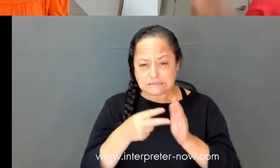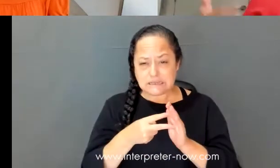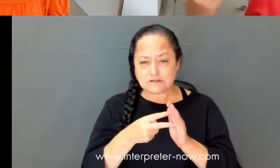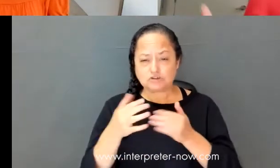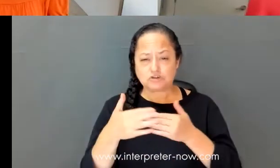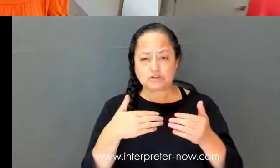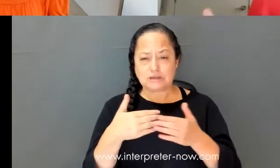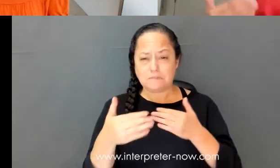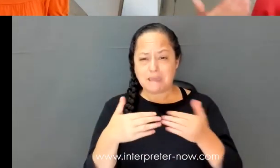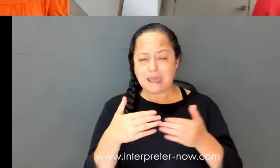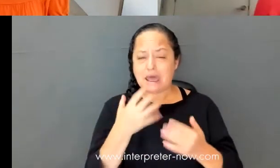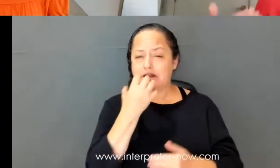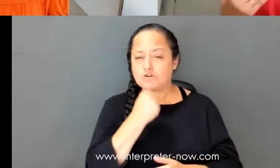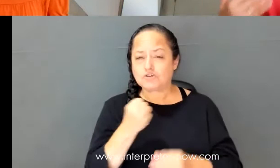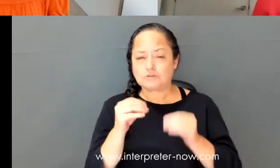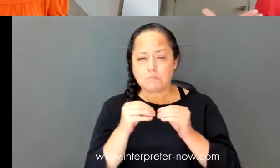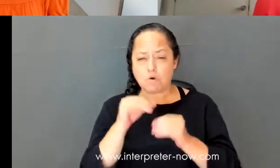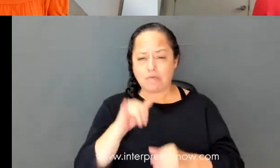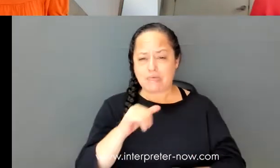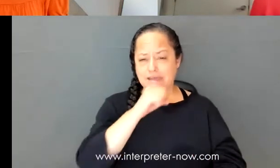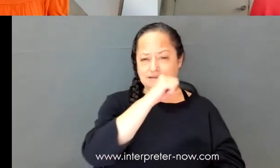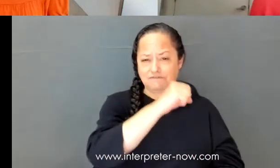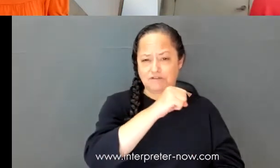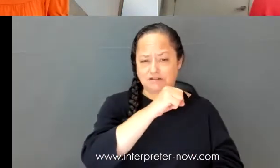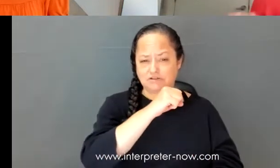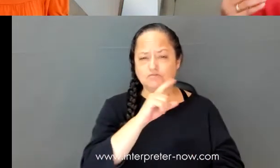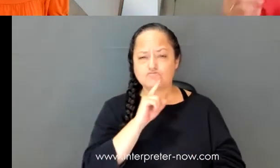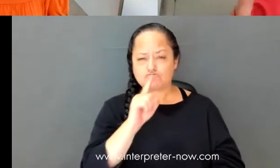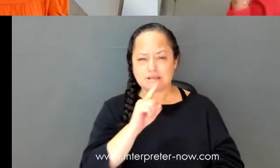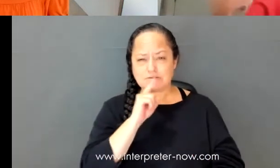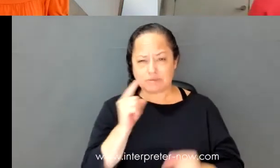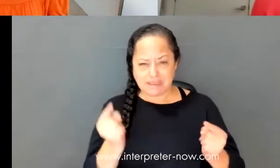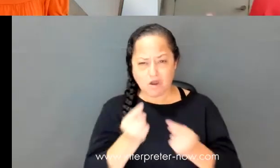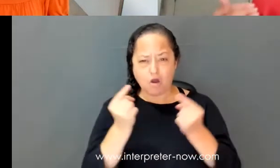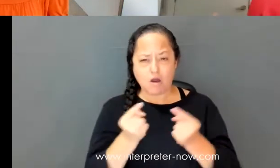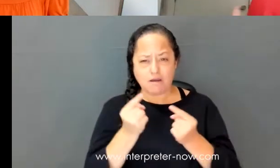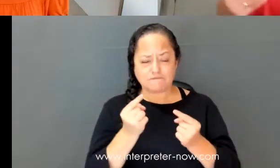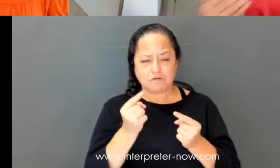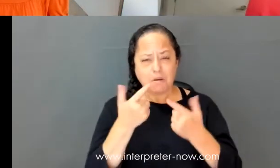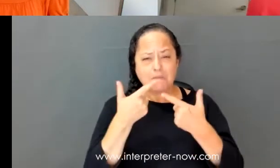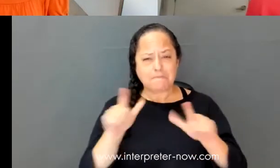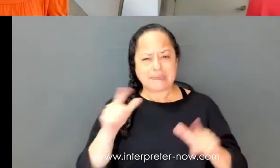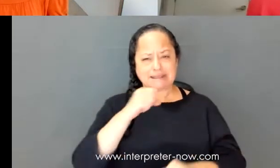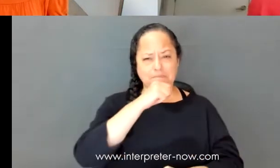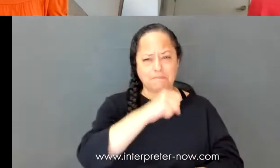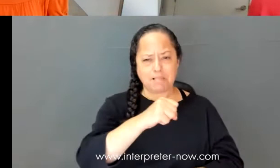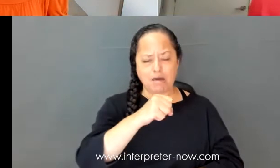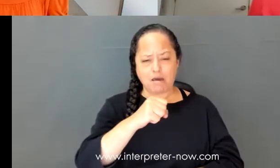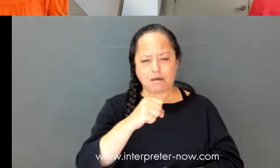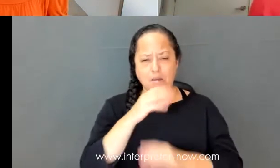That defensiveness can often be really, really harmful and can be the biggest blocker to an inclusion mindset.